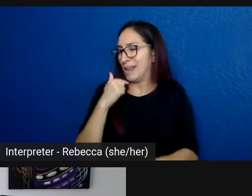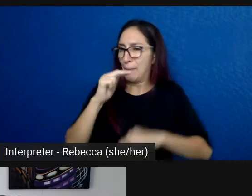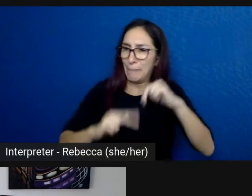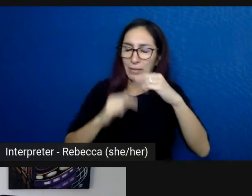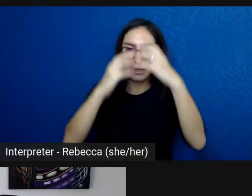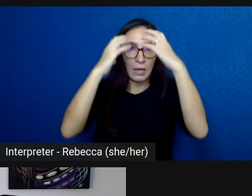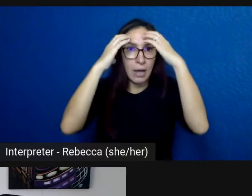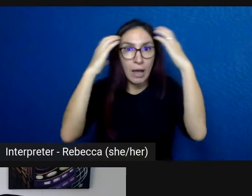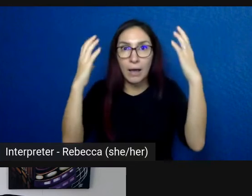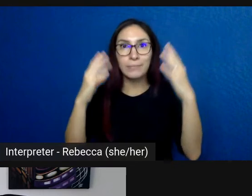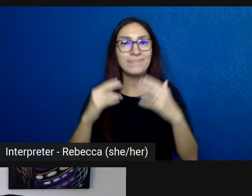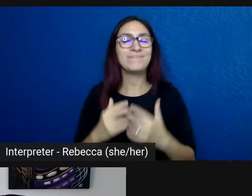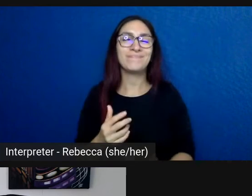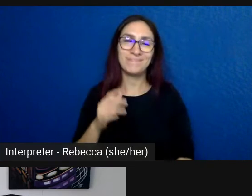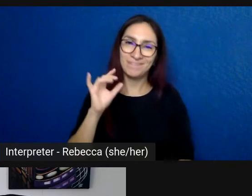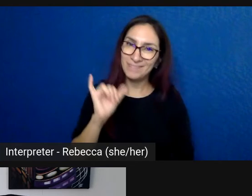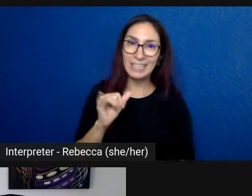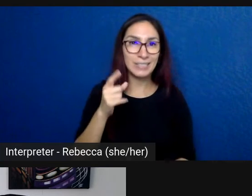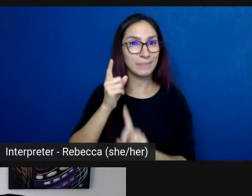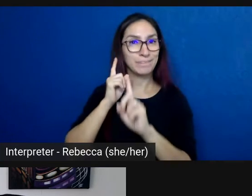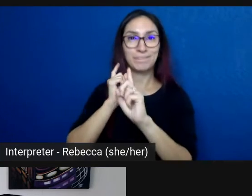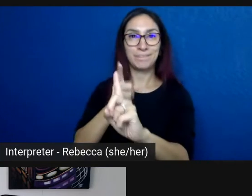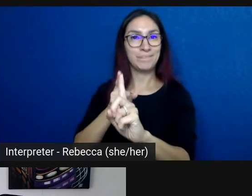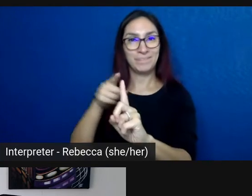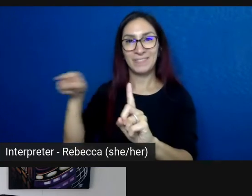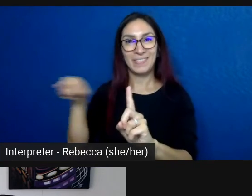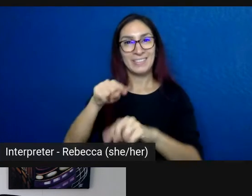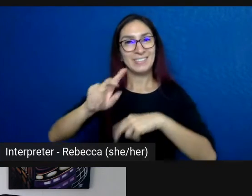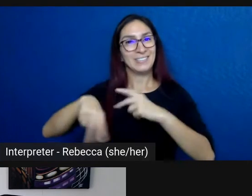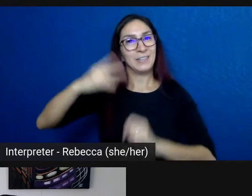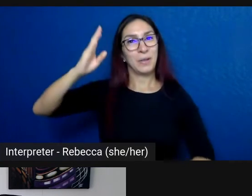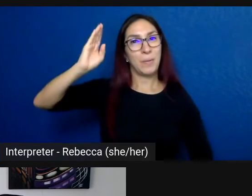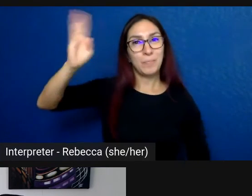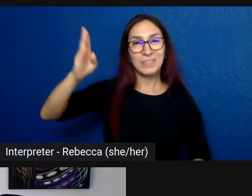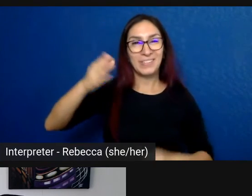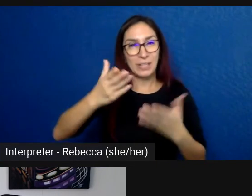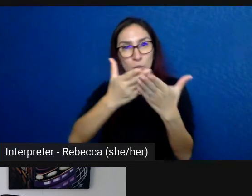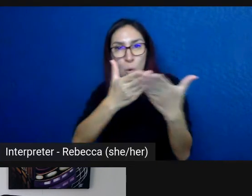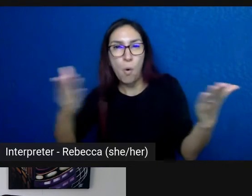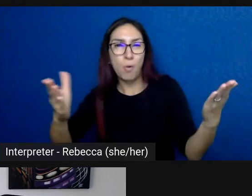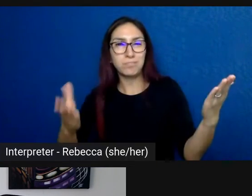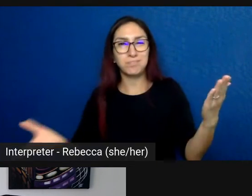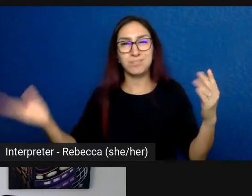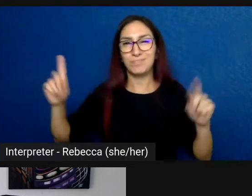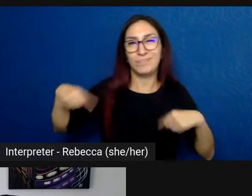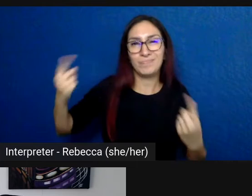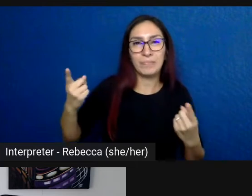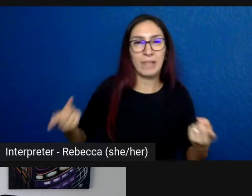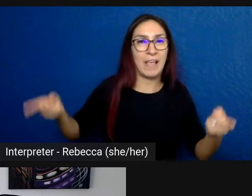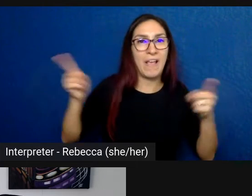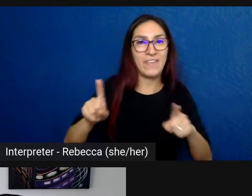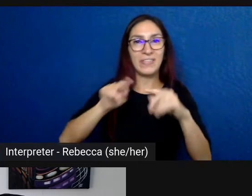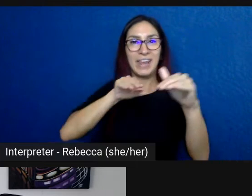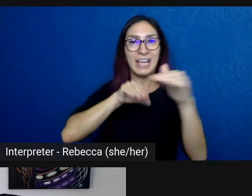That's the point of these presentations, this whole event that accessibility is a journey and we're all learning here